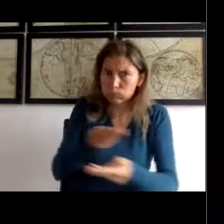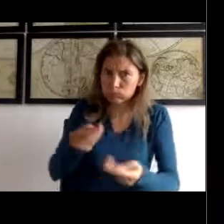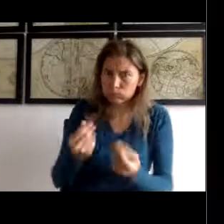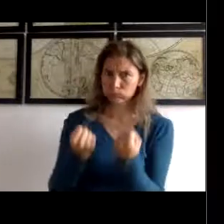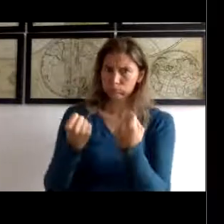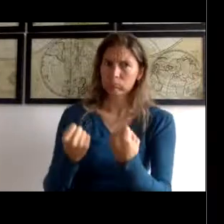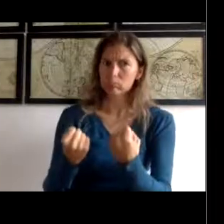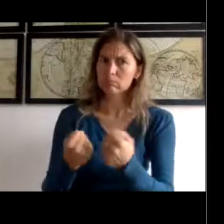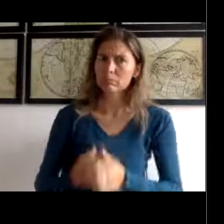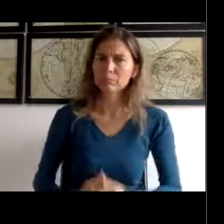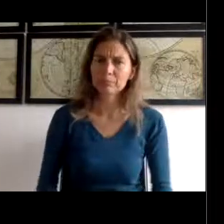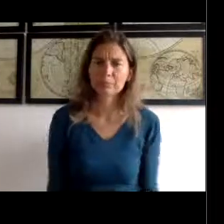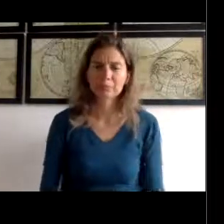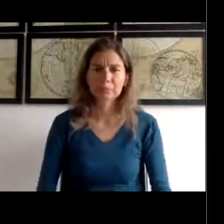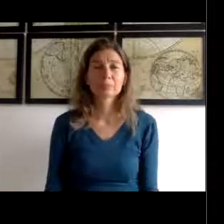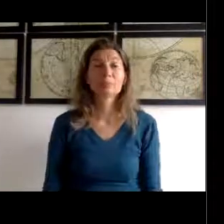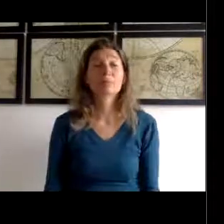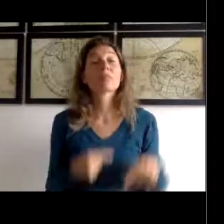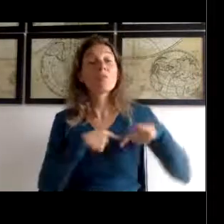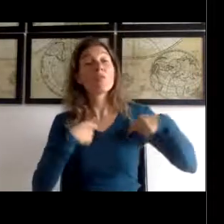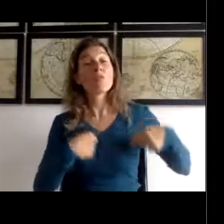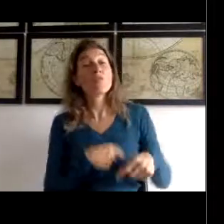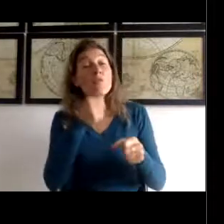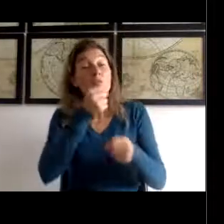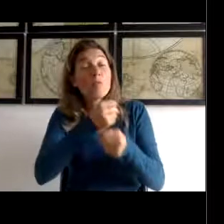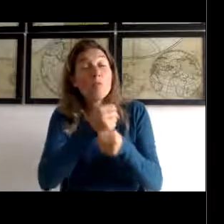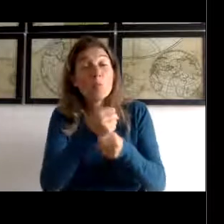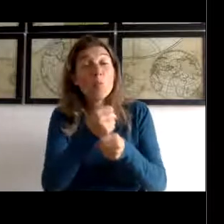Volunteers are able to draw from their own insight and perspective